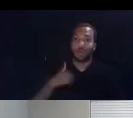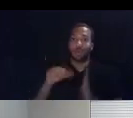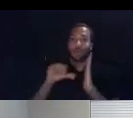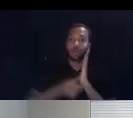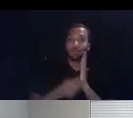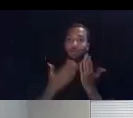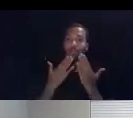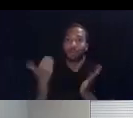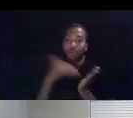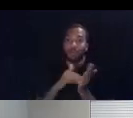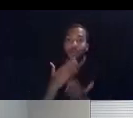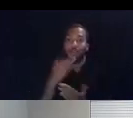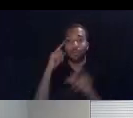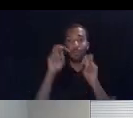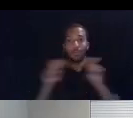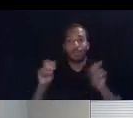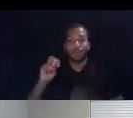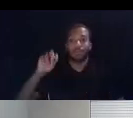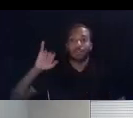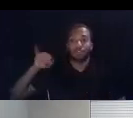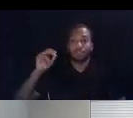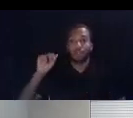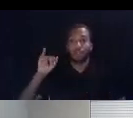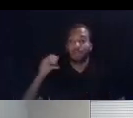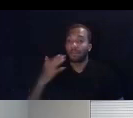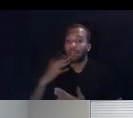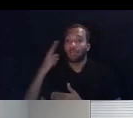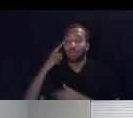Thank you to our panelists, to Joannie for facilitating this awesome conversation,